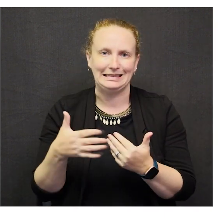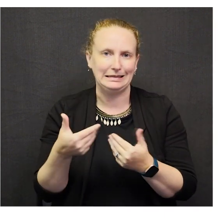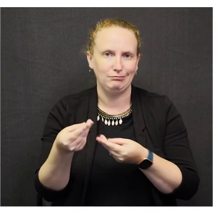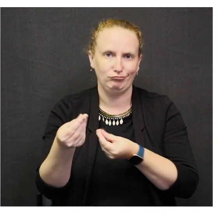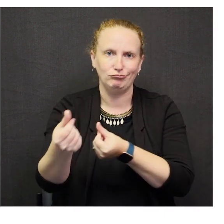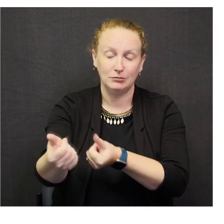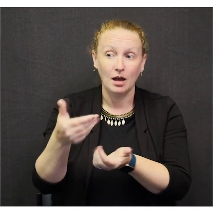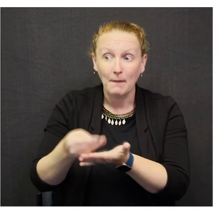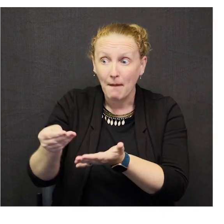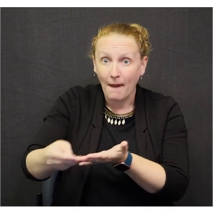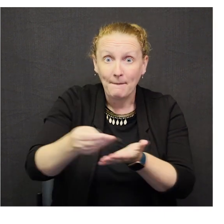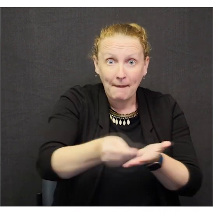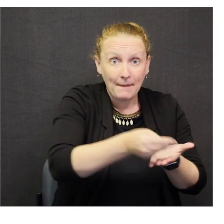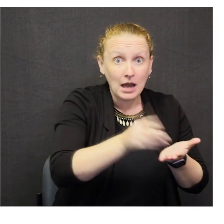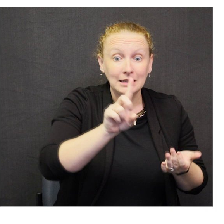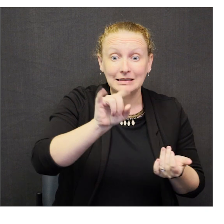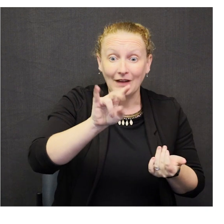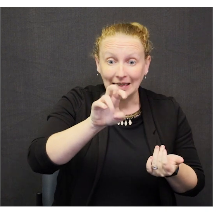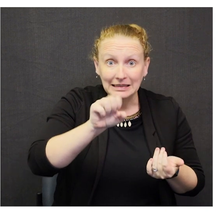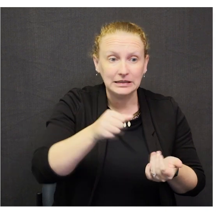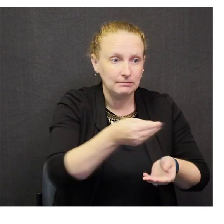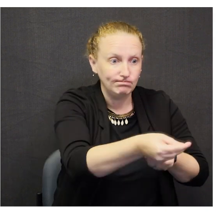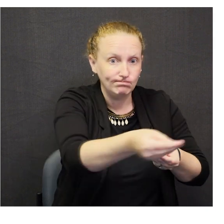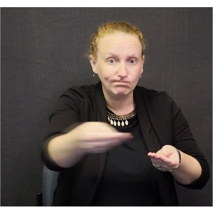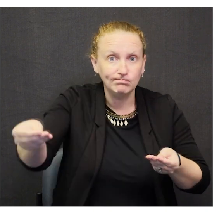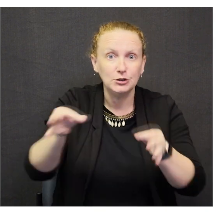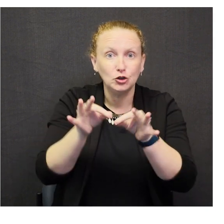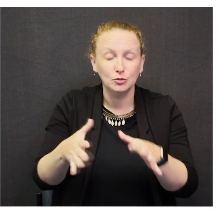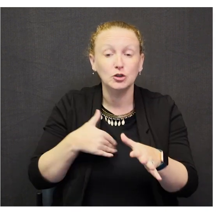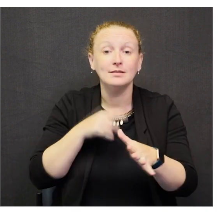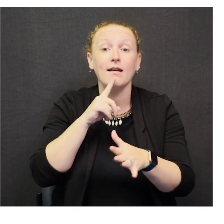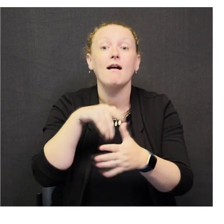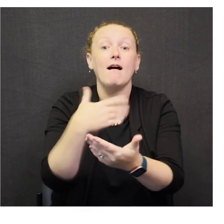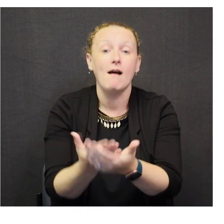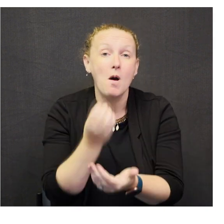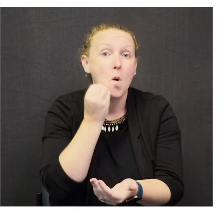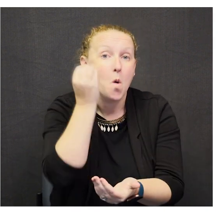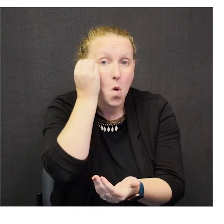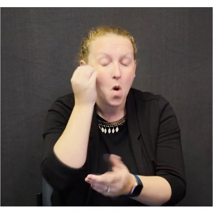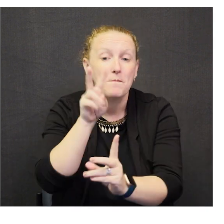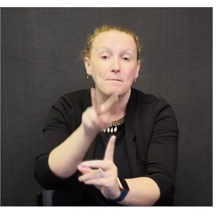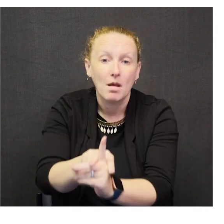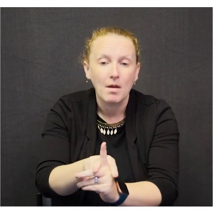all of the same day. Some interpreters realized that they didn't have the quiet or private